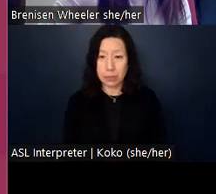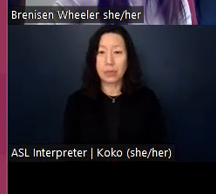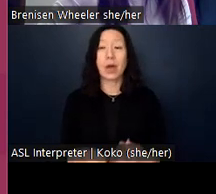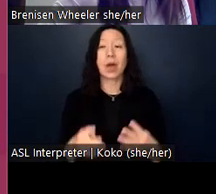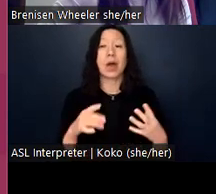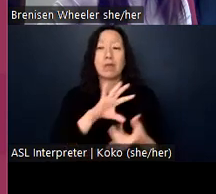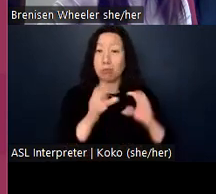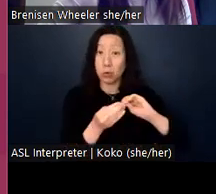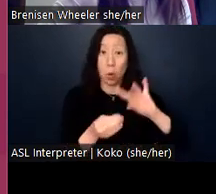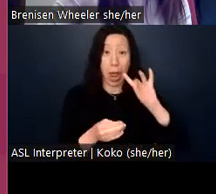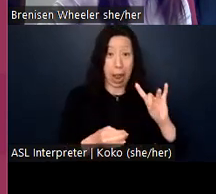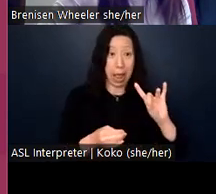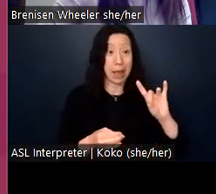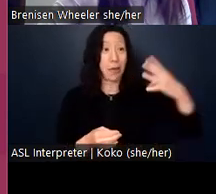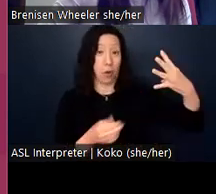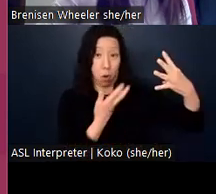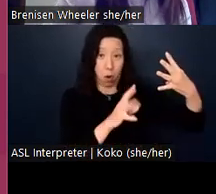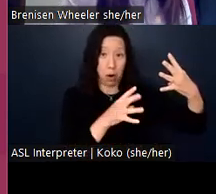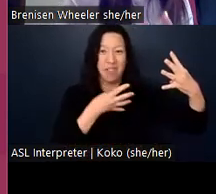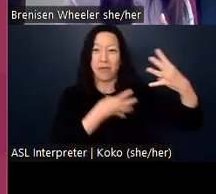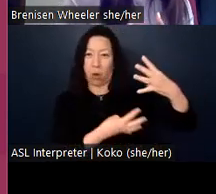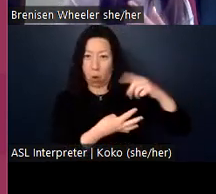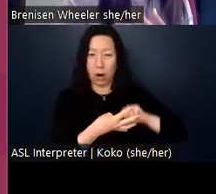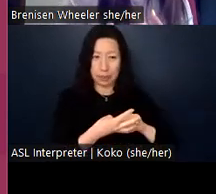signs. 12:28:16 So these are manipulative policy,